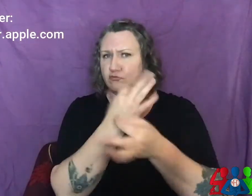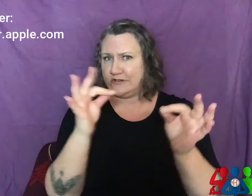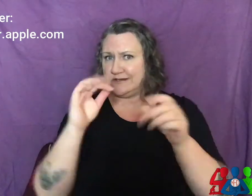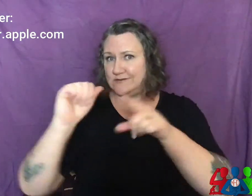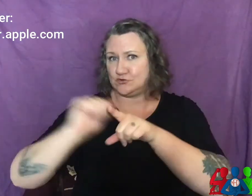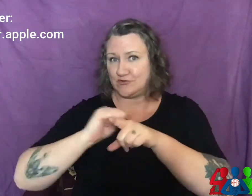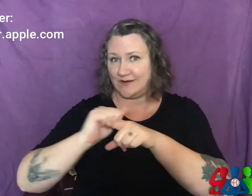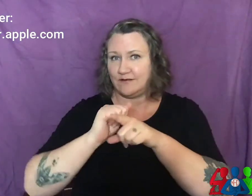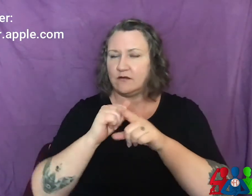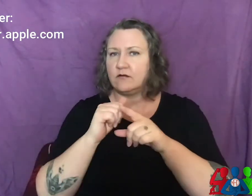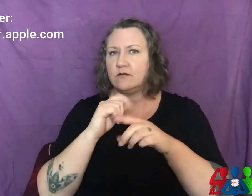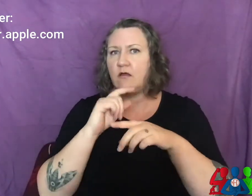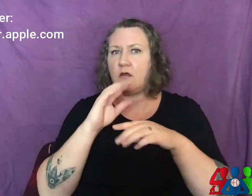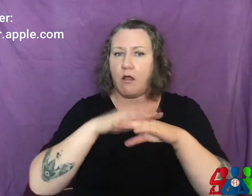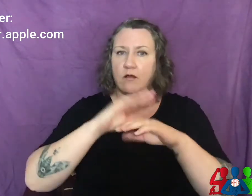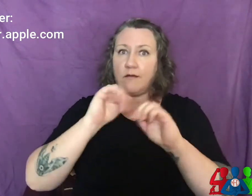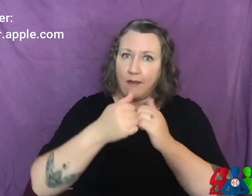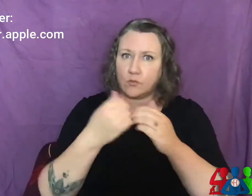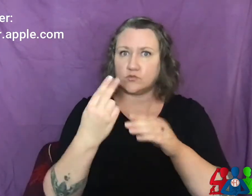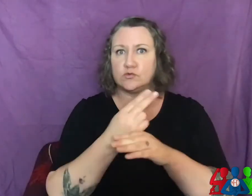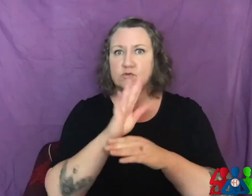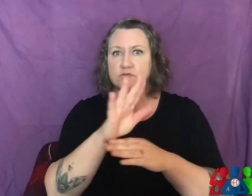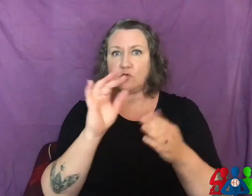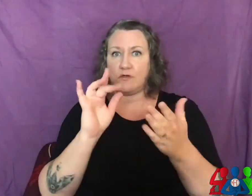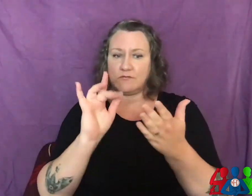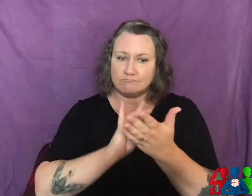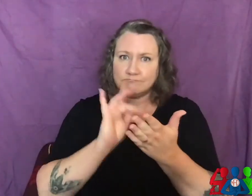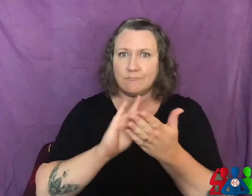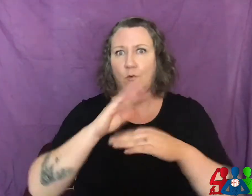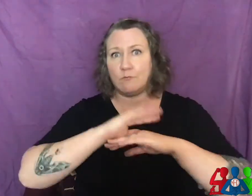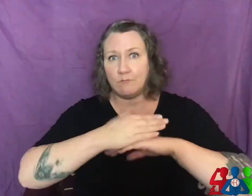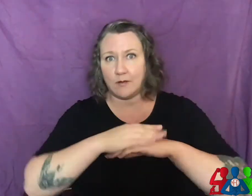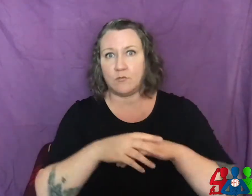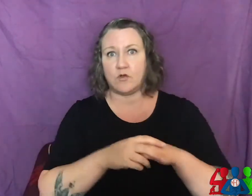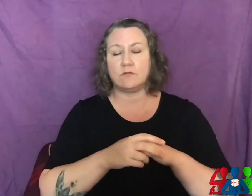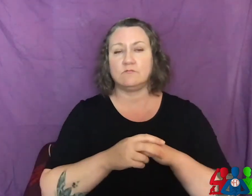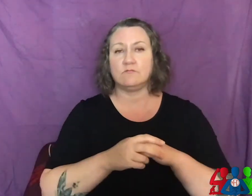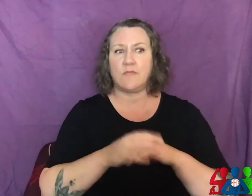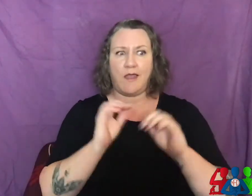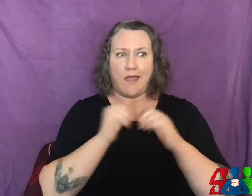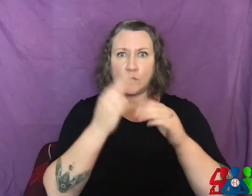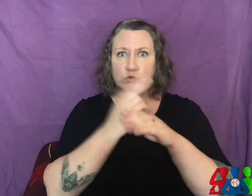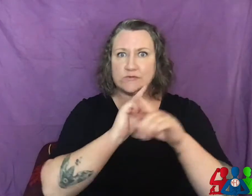have something called Apple Teacher, then they provide free training on how to use iPads and